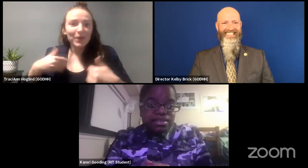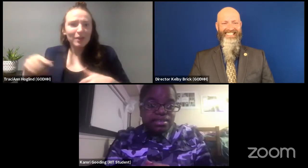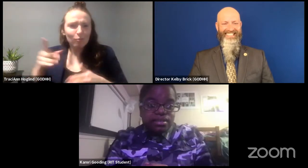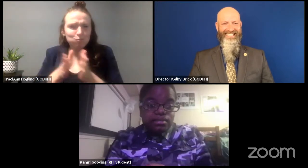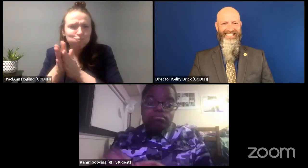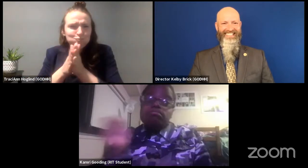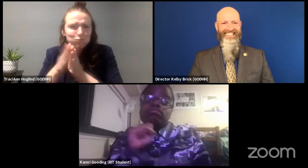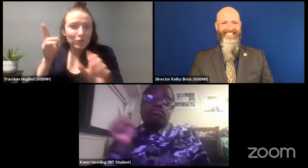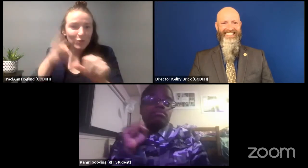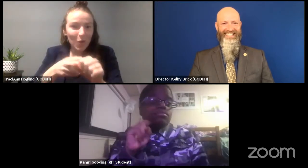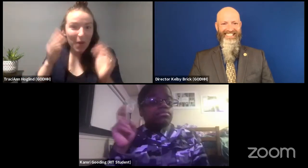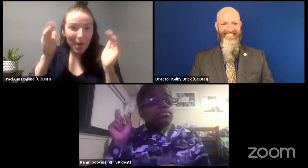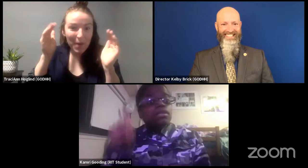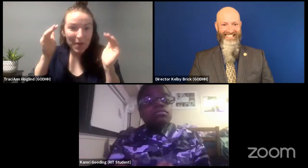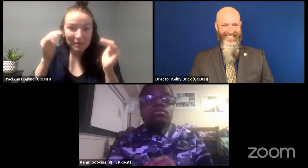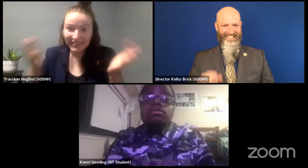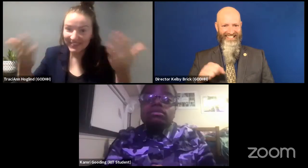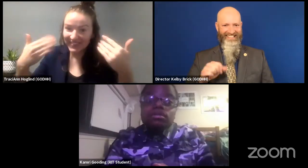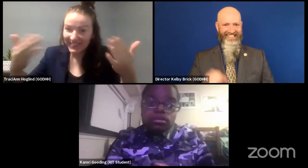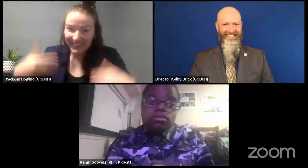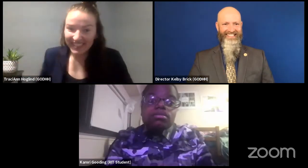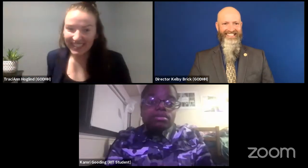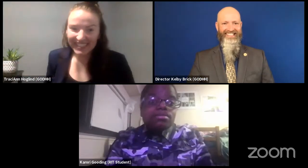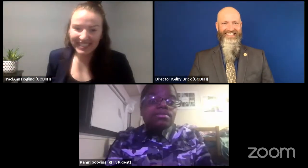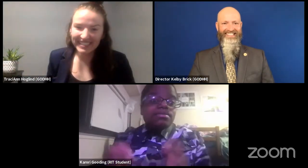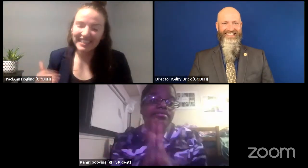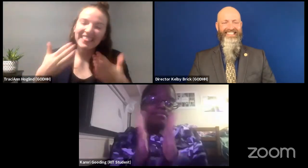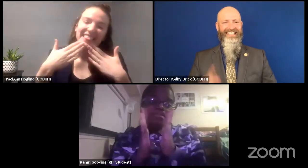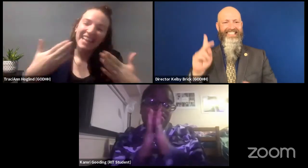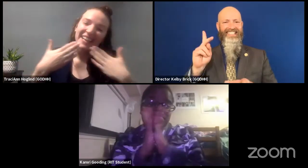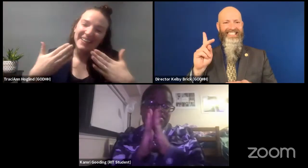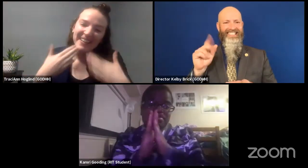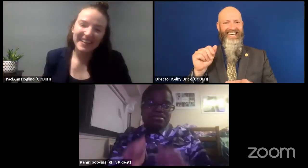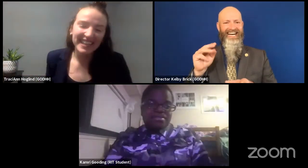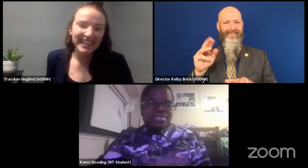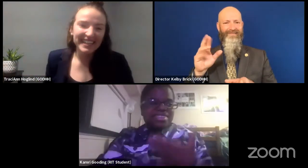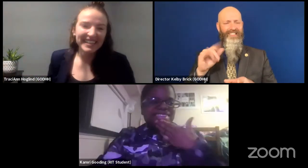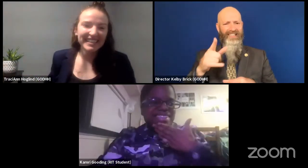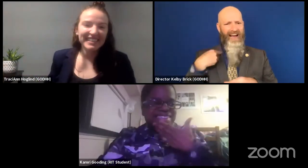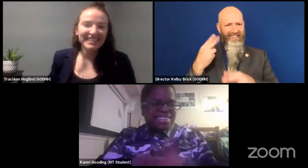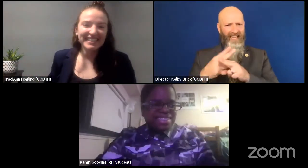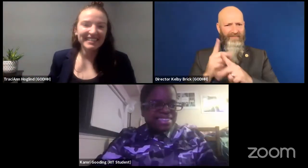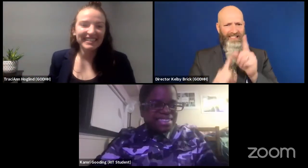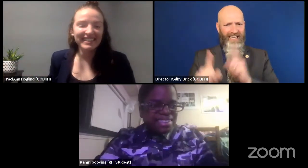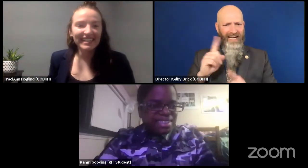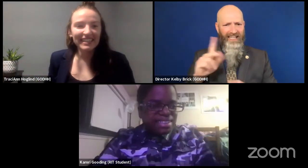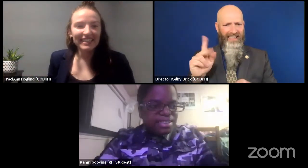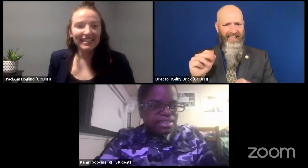I hope there's other youth that follow in your stead. Absolutely. There needs to be.